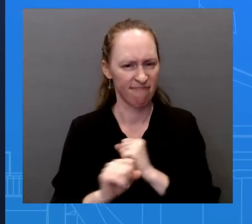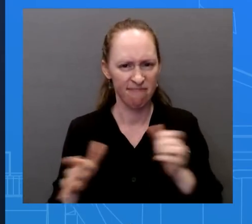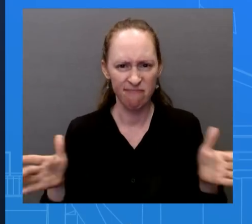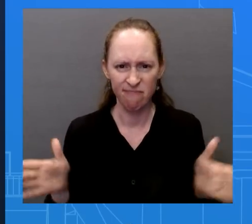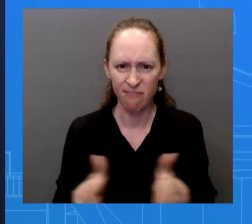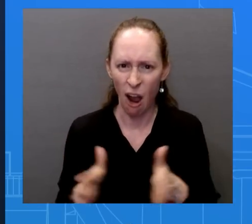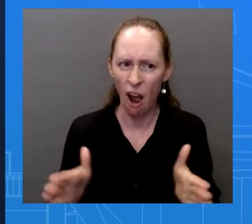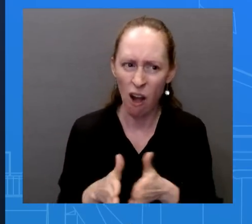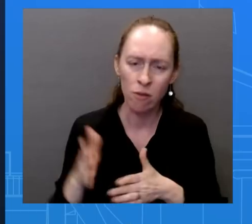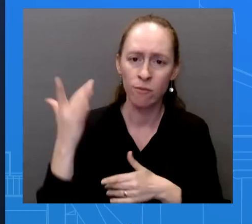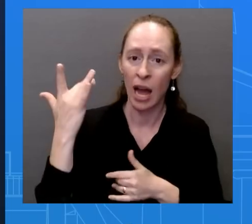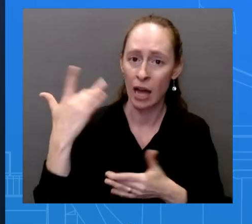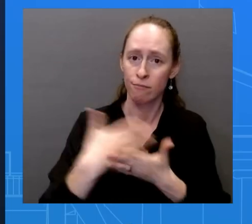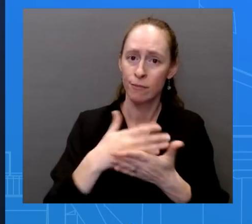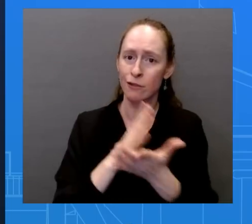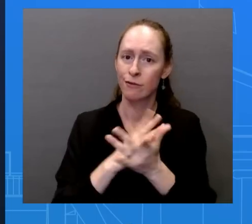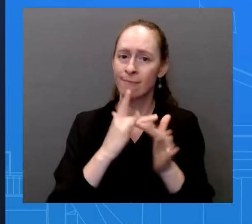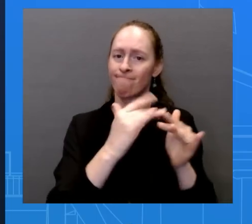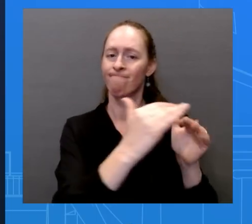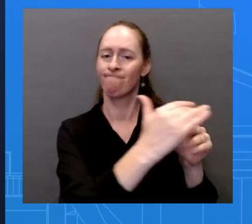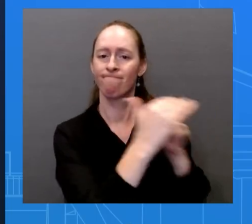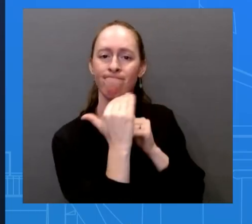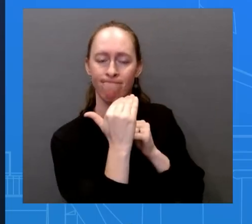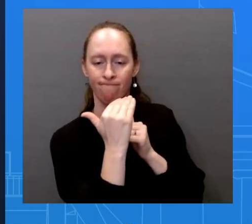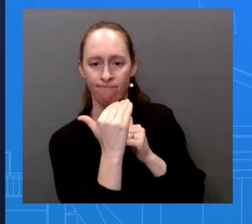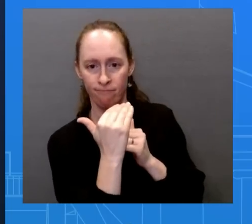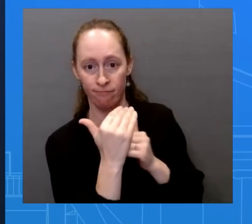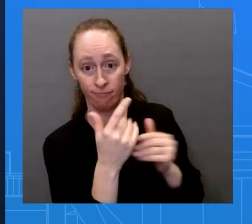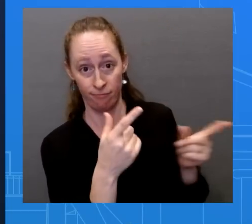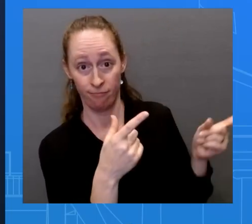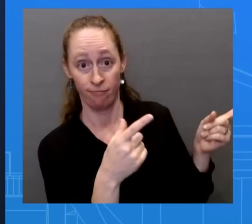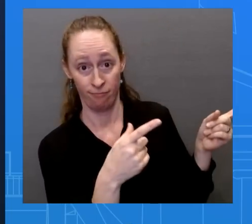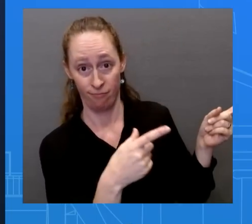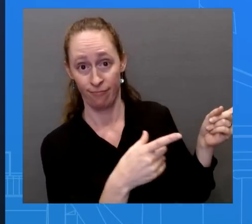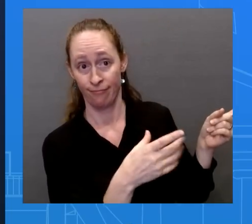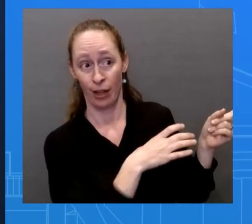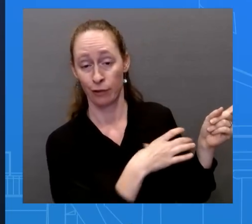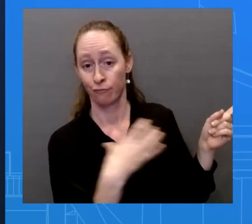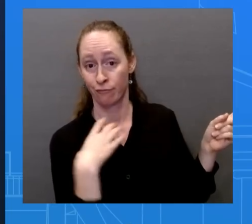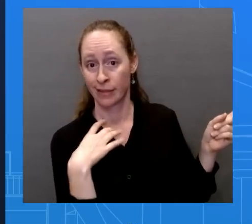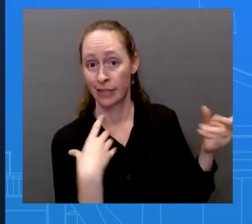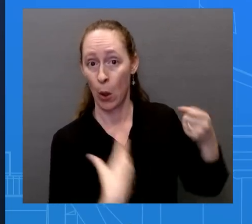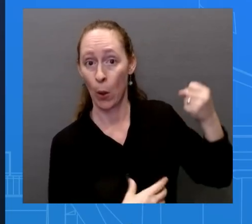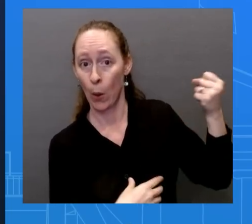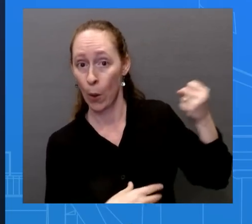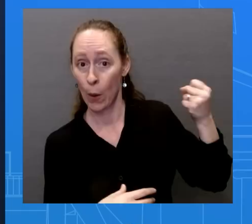You can't run a national response to a highly contagious and deadly virus without adequate funding from Congress.